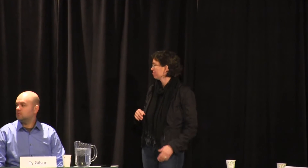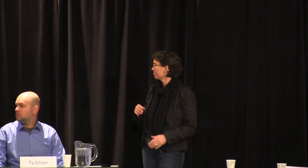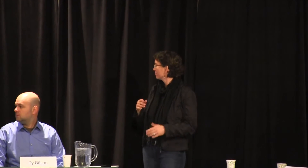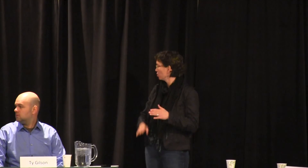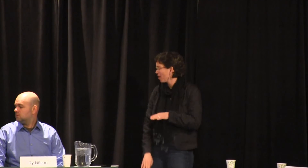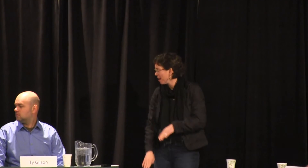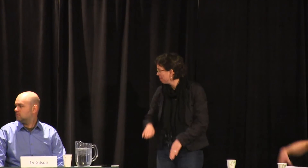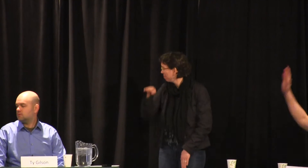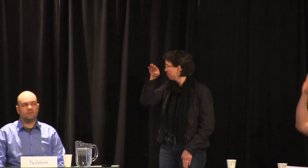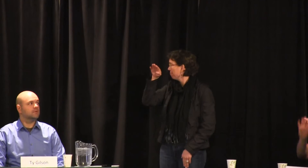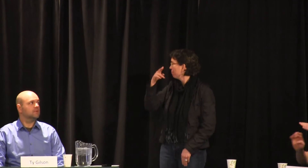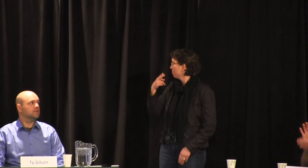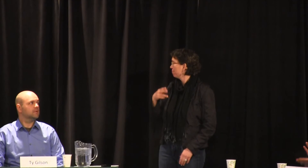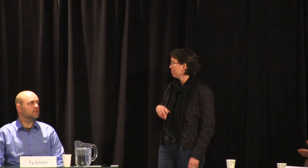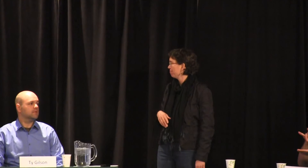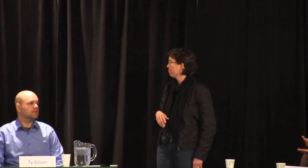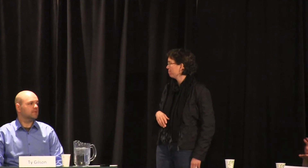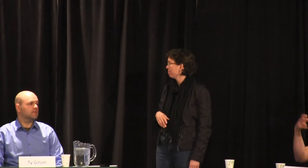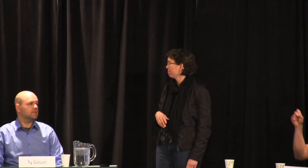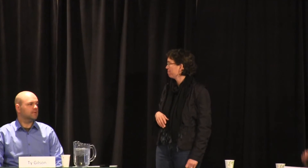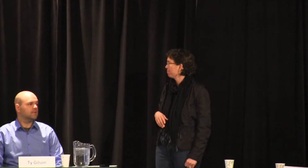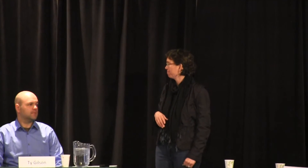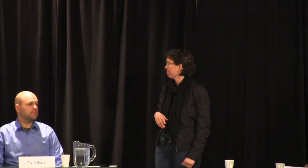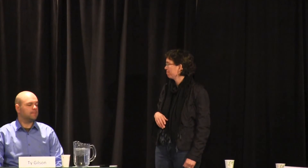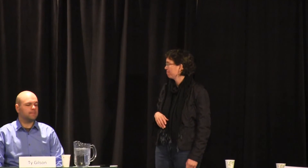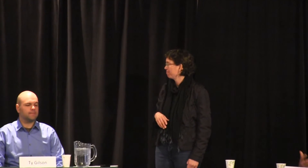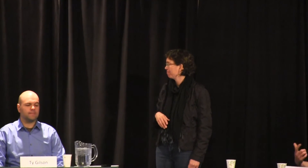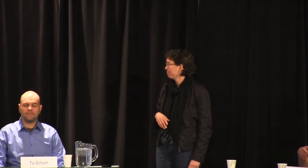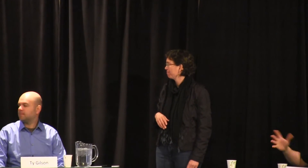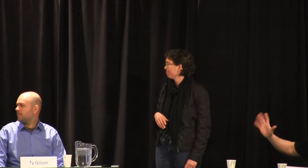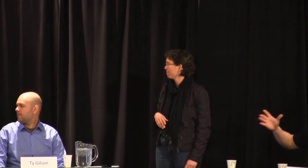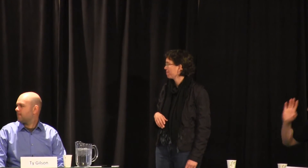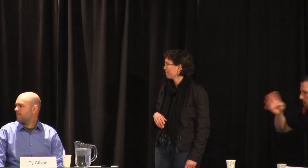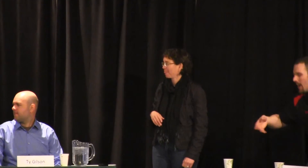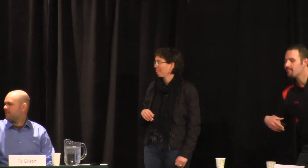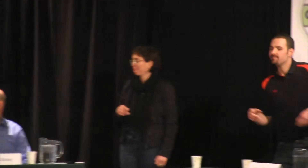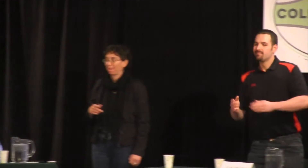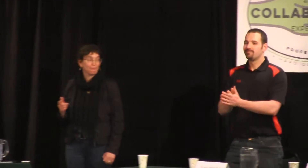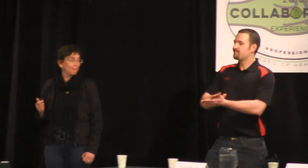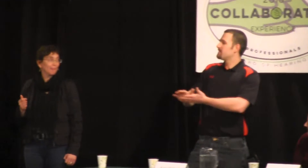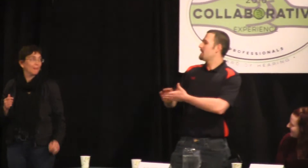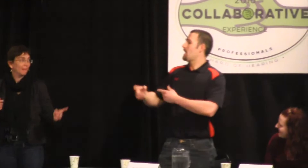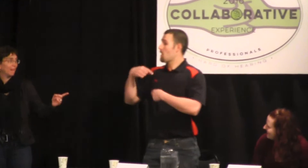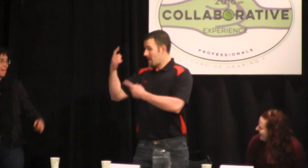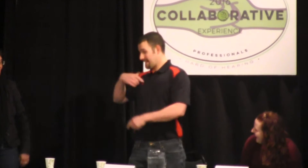How did that work out? Growing up. You mean, like in elementary school and middle school and high school -- okay, I get what you're talking about.